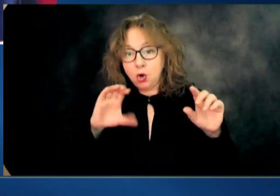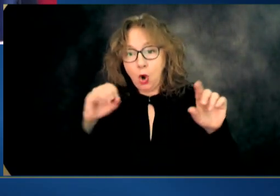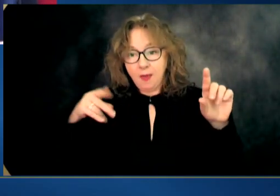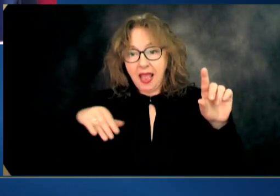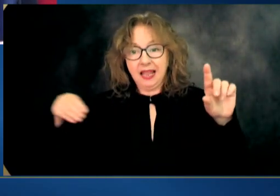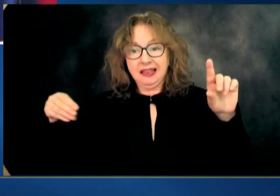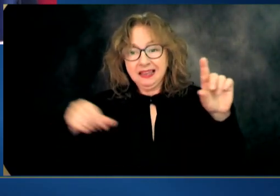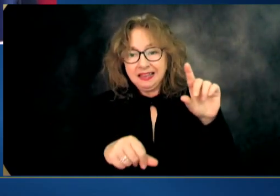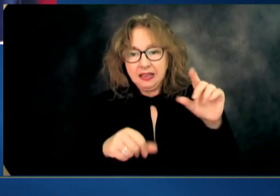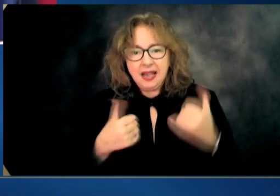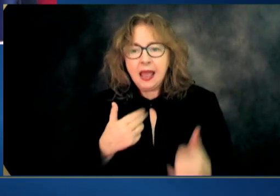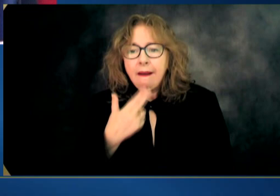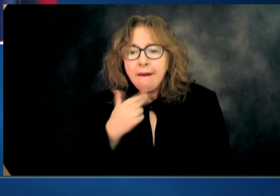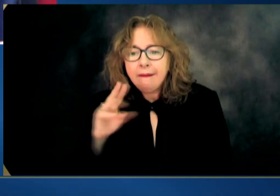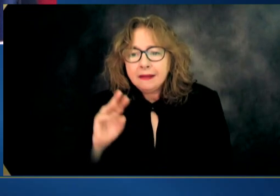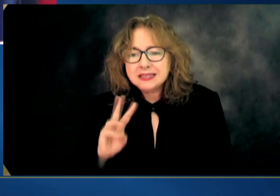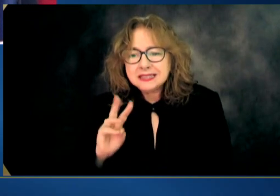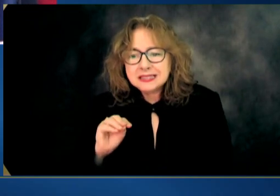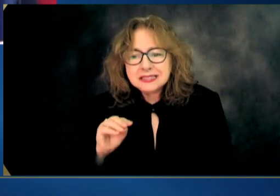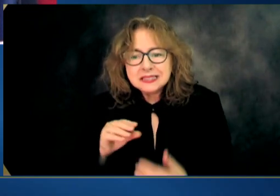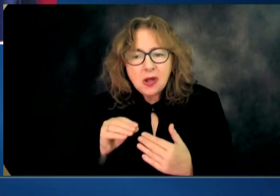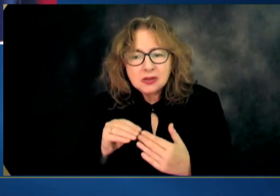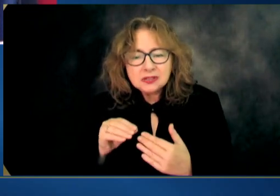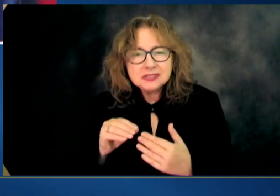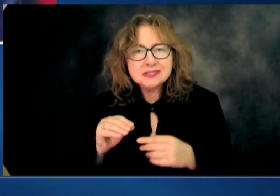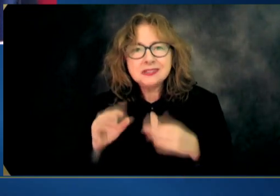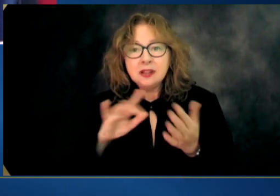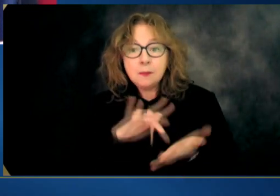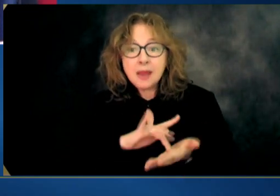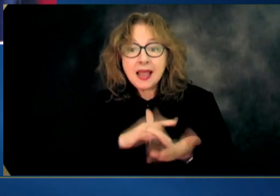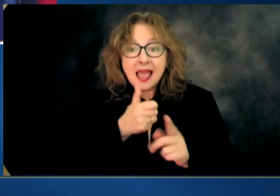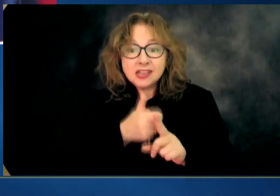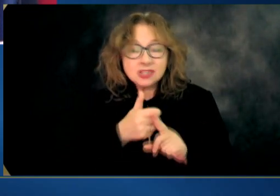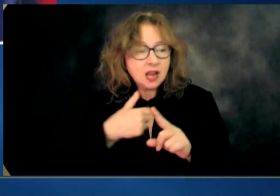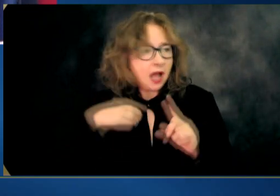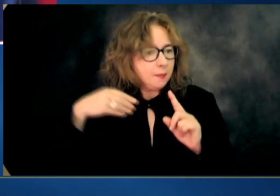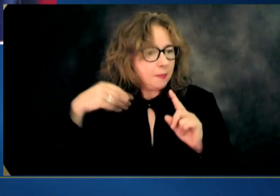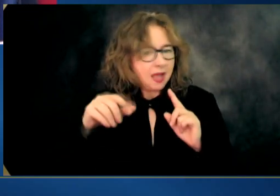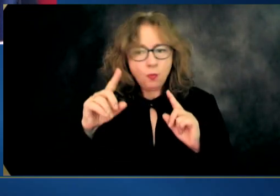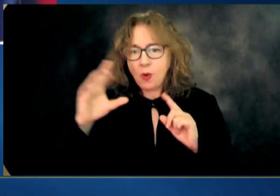in the end. As far as the medication, I pay, what, $100 a year out of pocket,